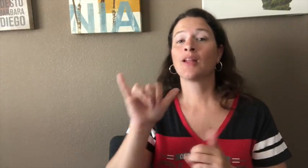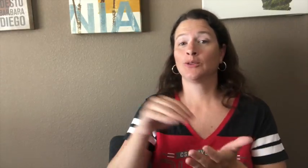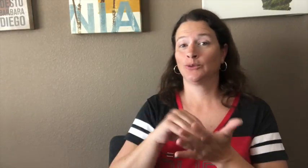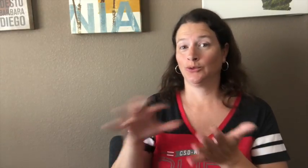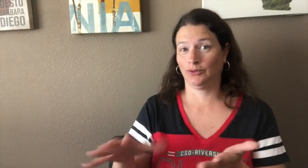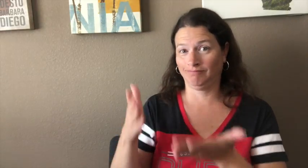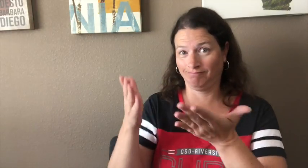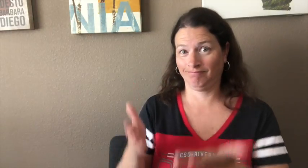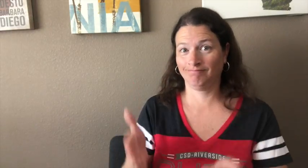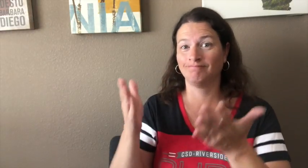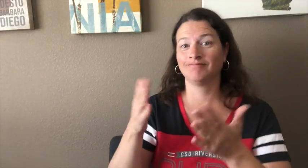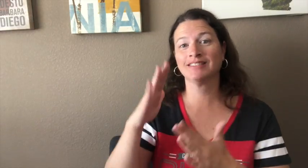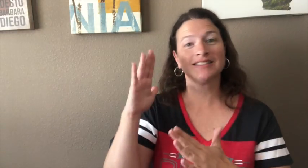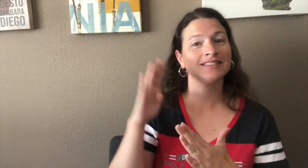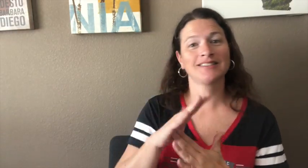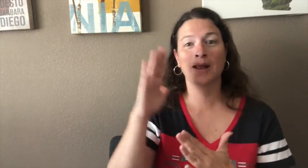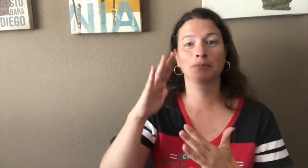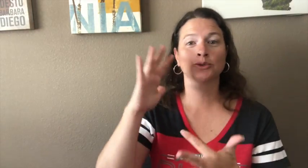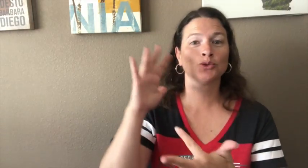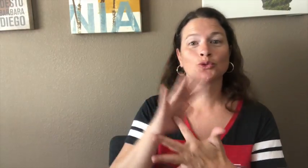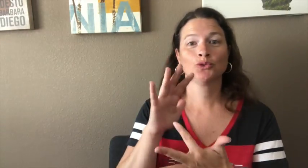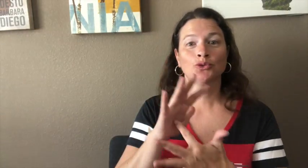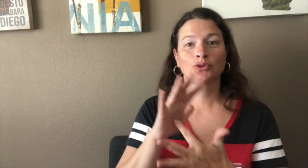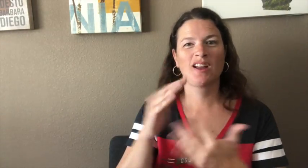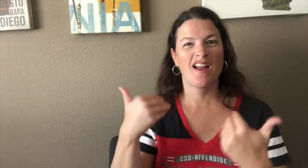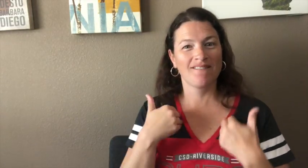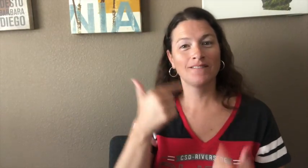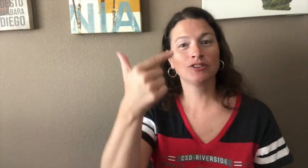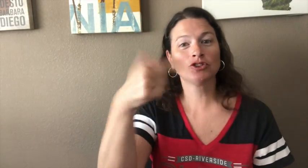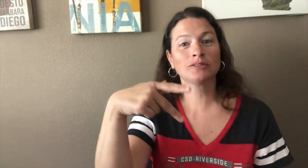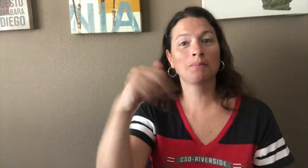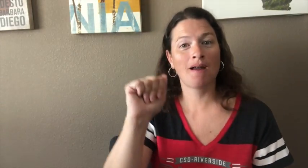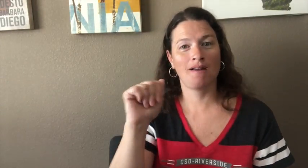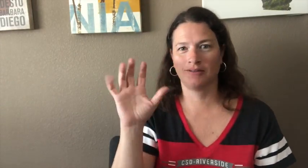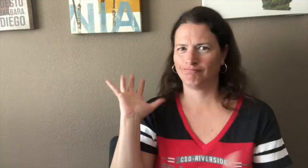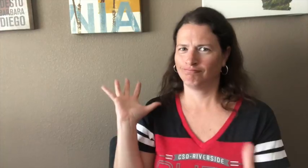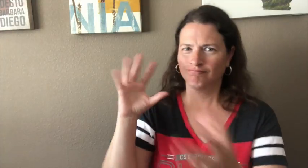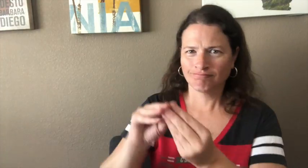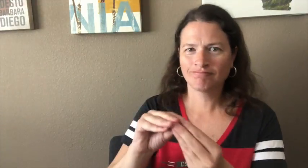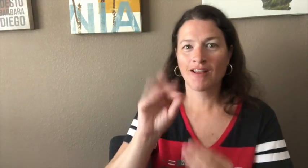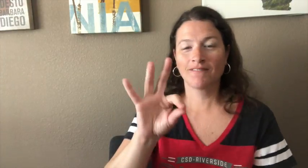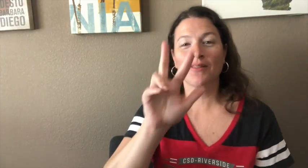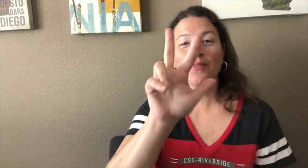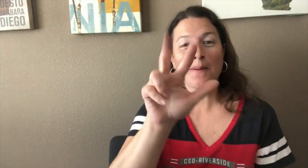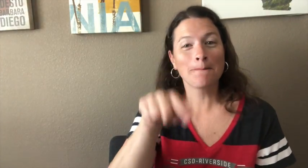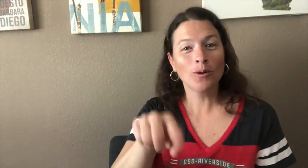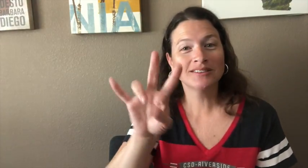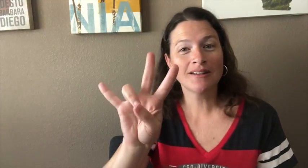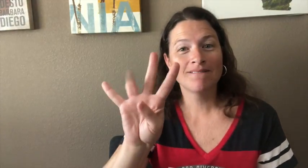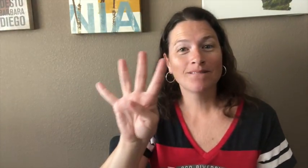skills. Are Tom junior has a GPA? Cumulative GPA of